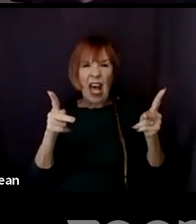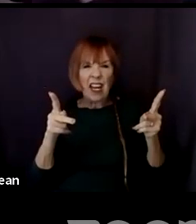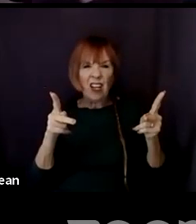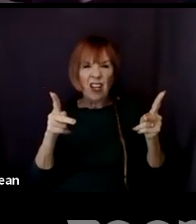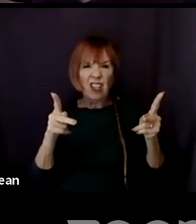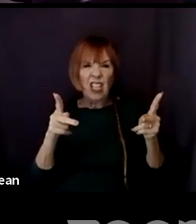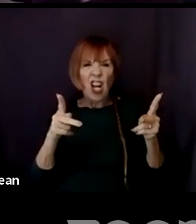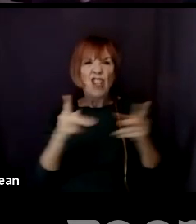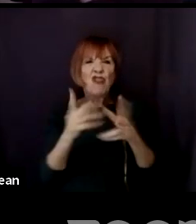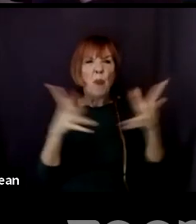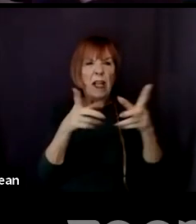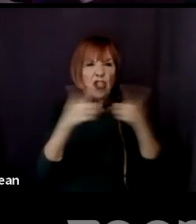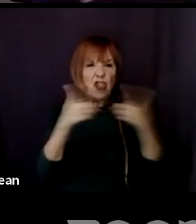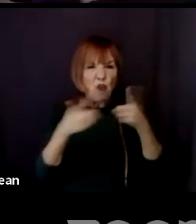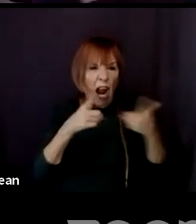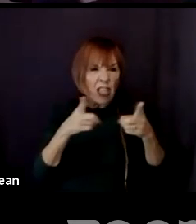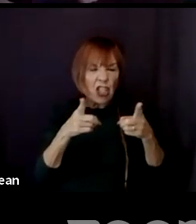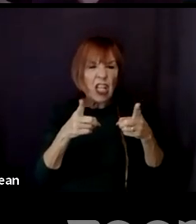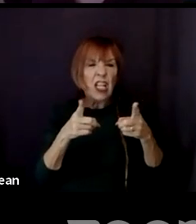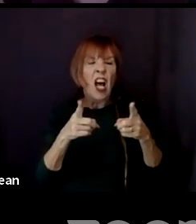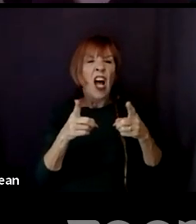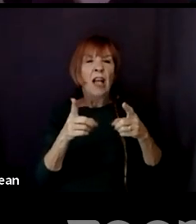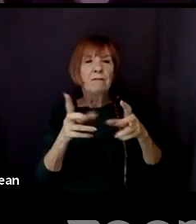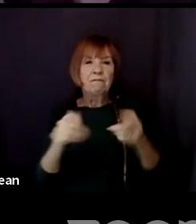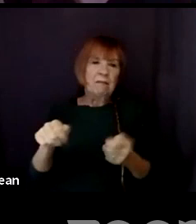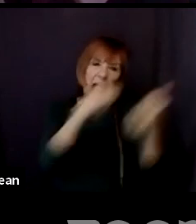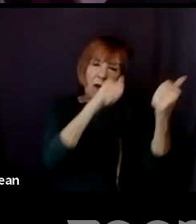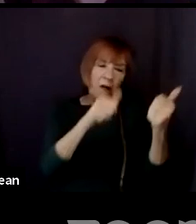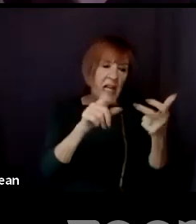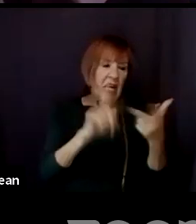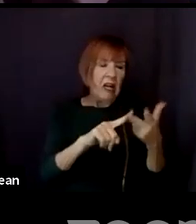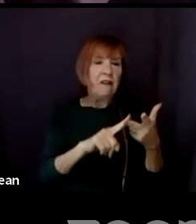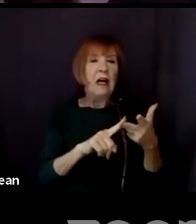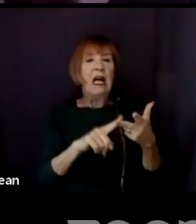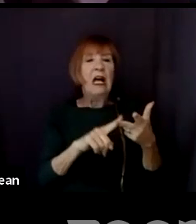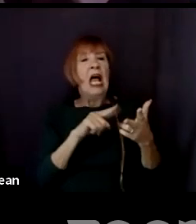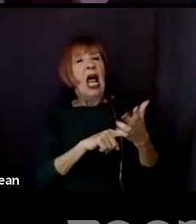They've read through it enough times that they are confident that most of the kinks have been ironed out.